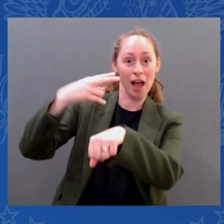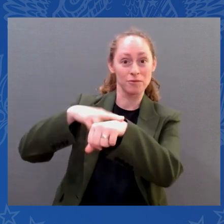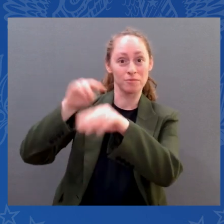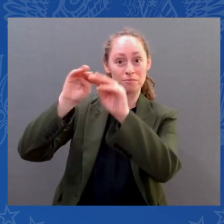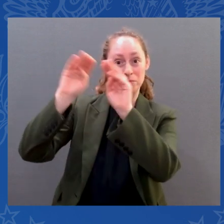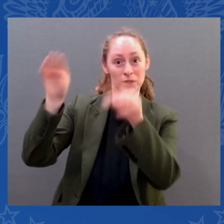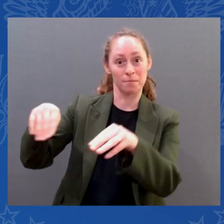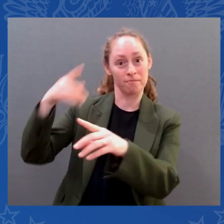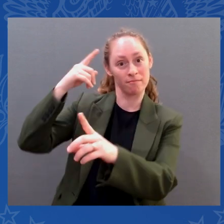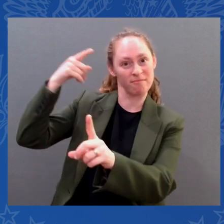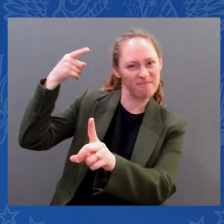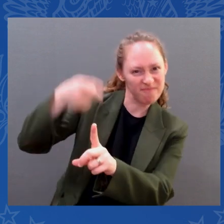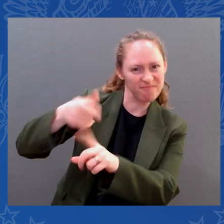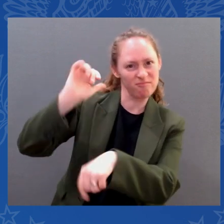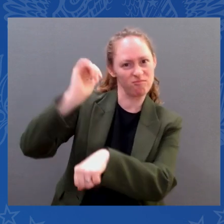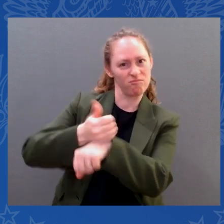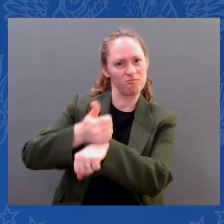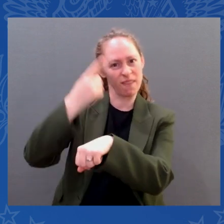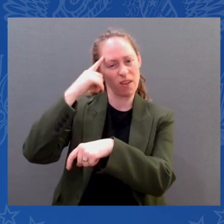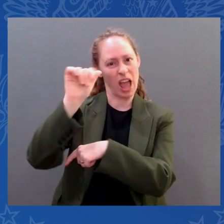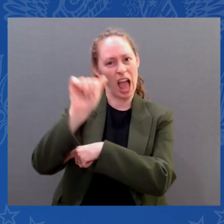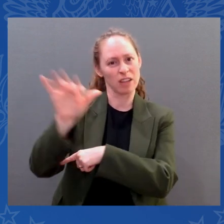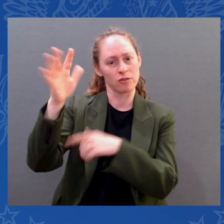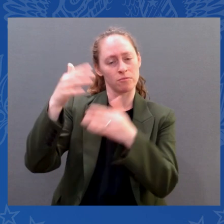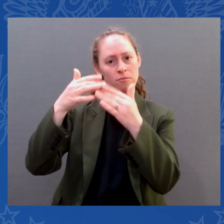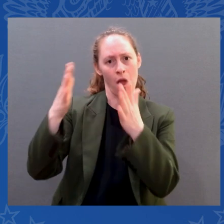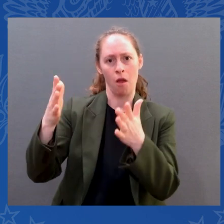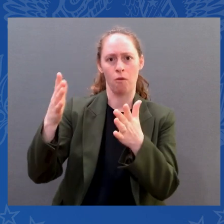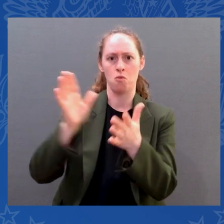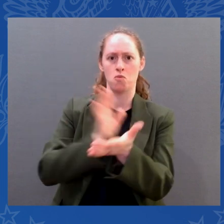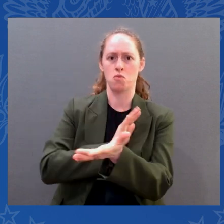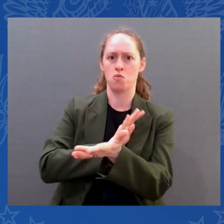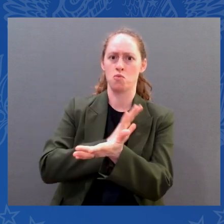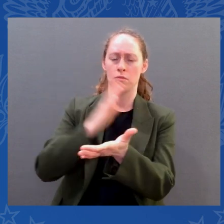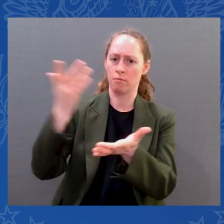This is a story about heroes who shaped our nation